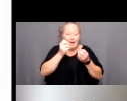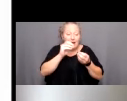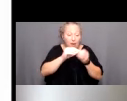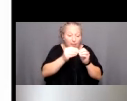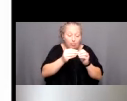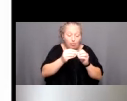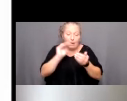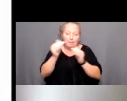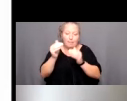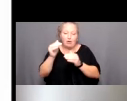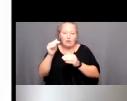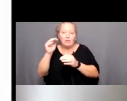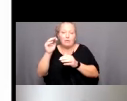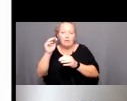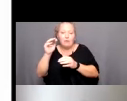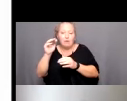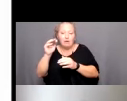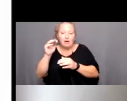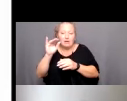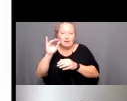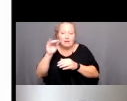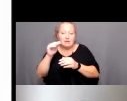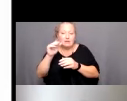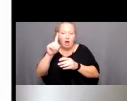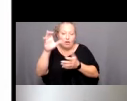Second highest was San Diego, followed by Los Angeles.